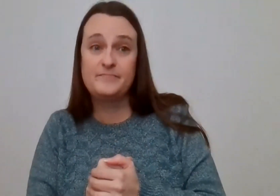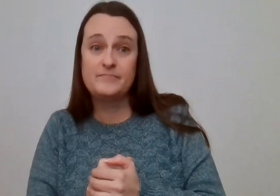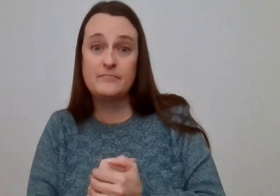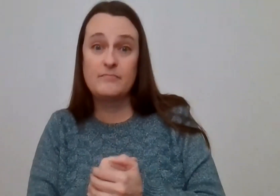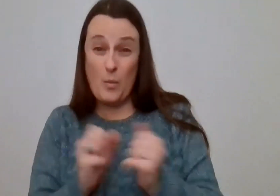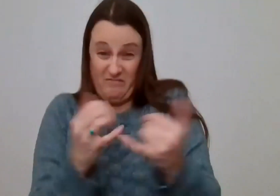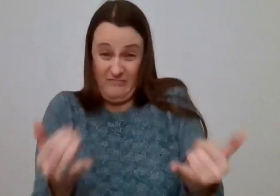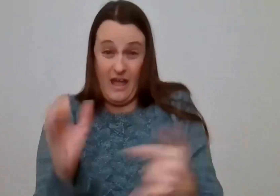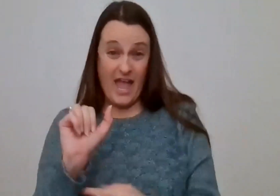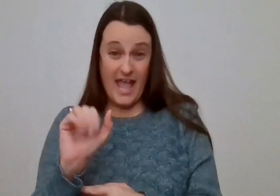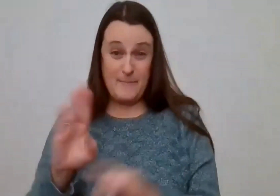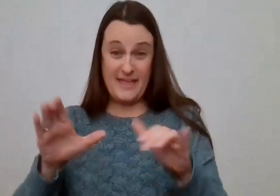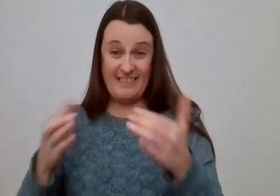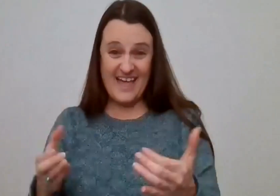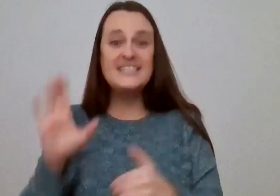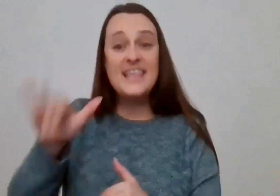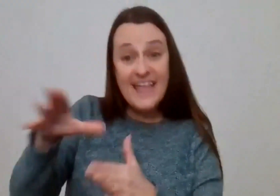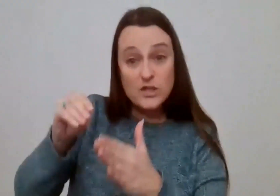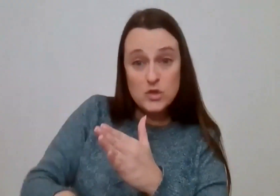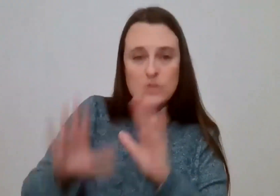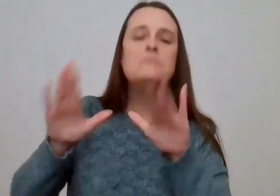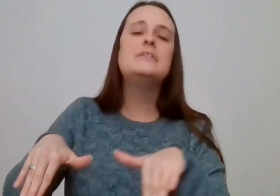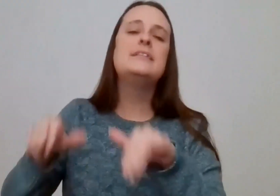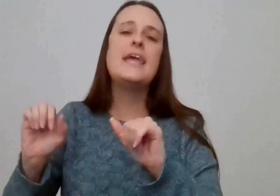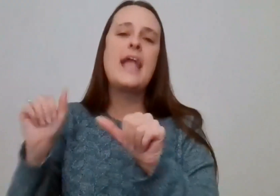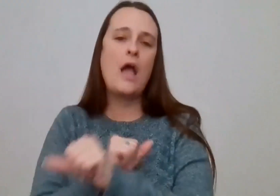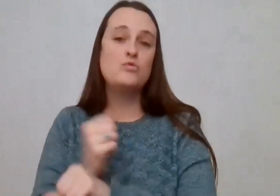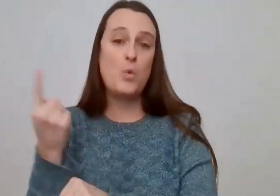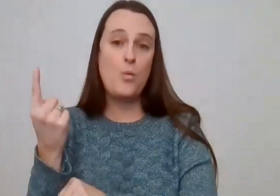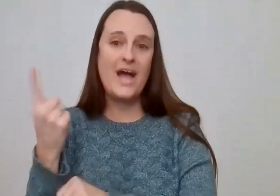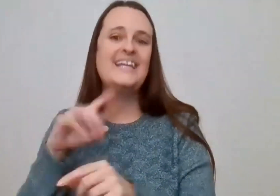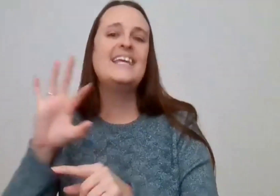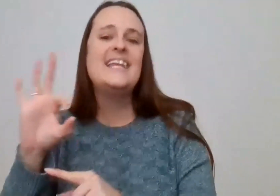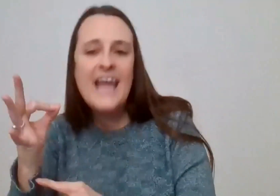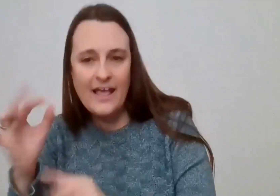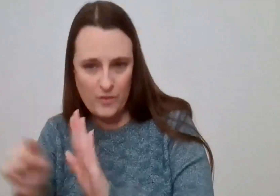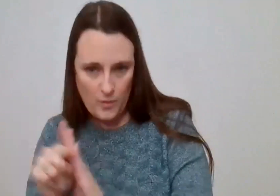model that student would take algebra one in ninth grade just saying that they transferred to us